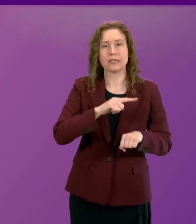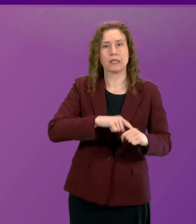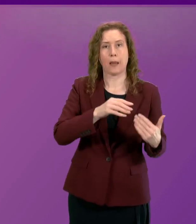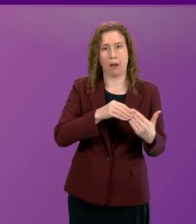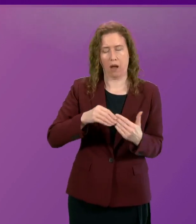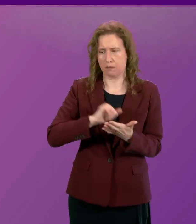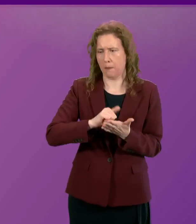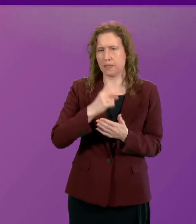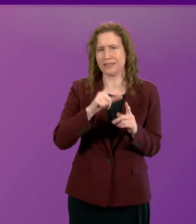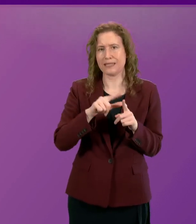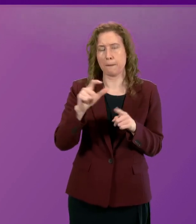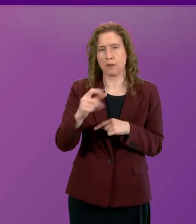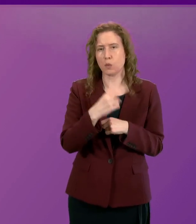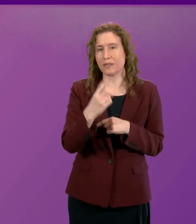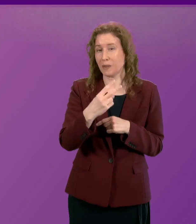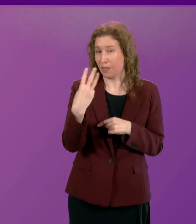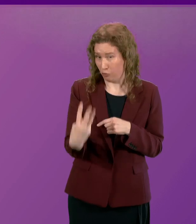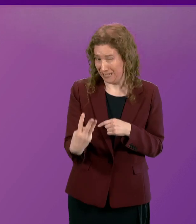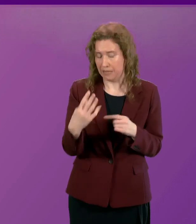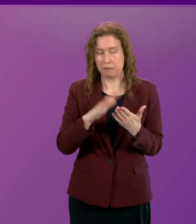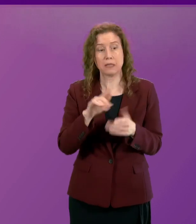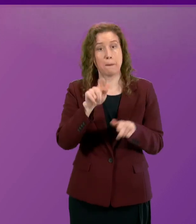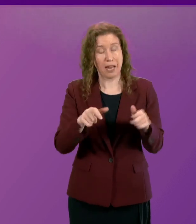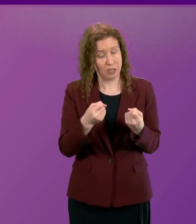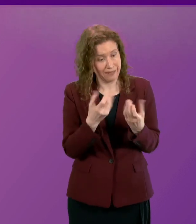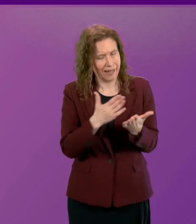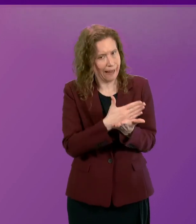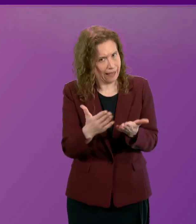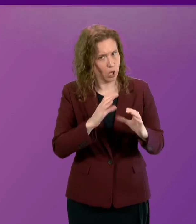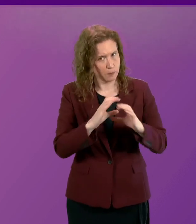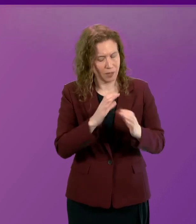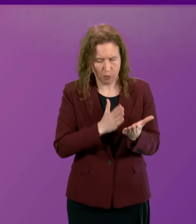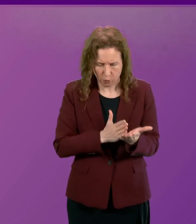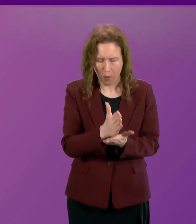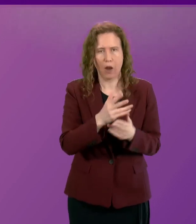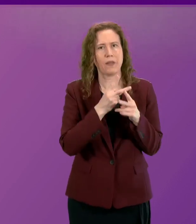ensures that patients are provided with clear communications throughout their care journey,